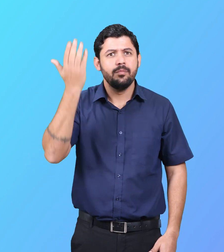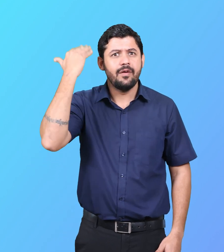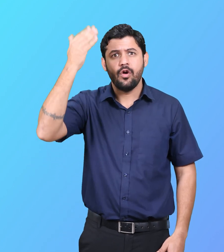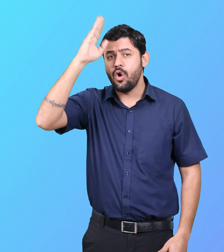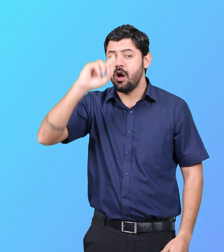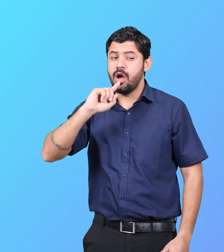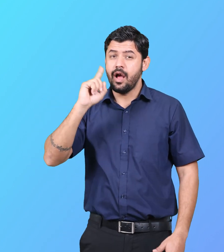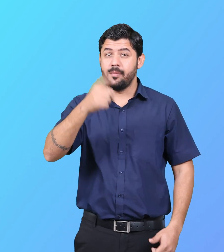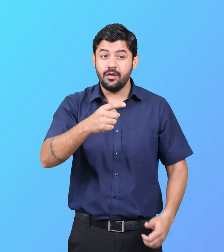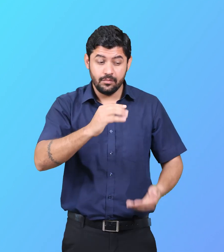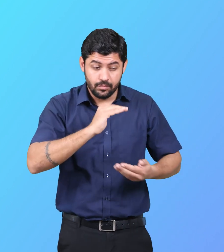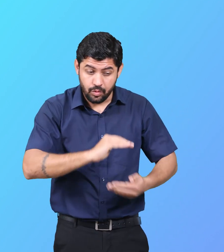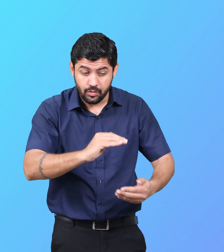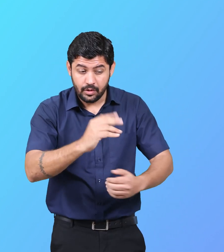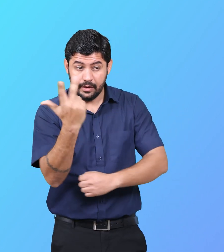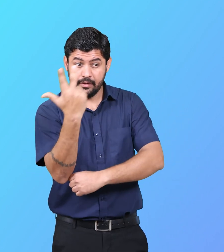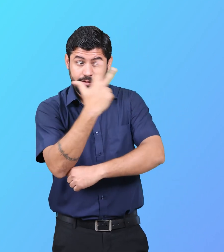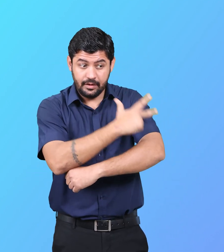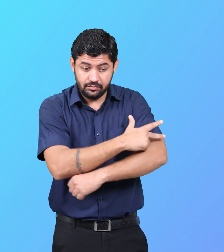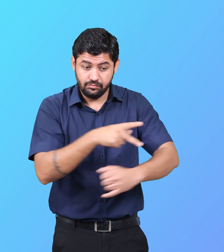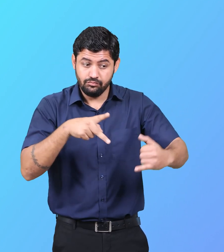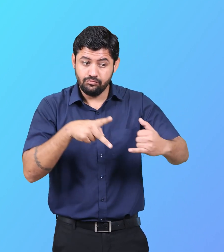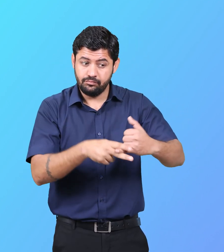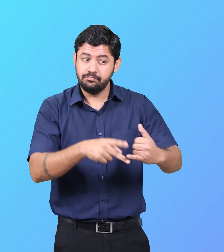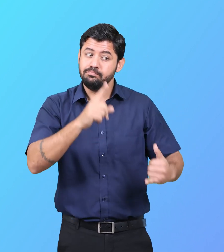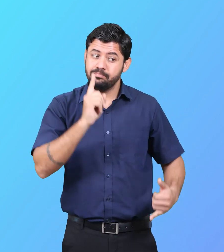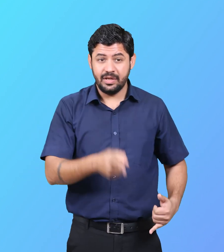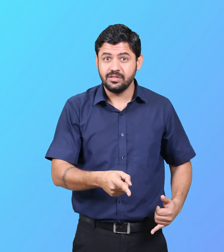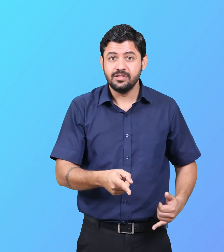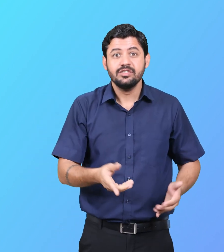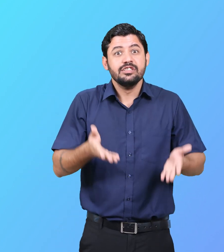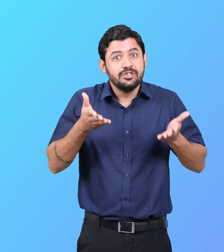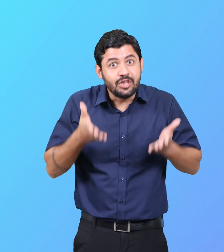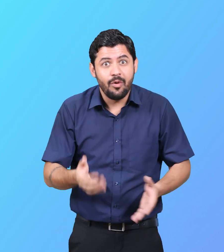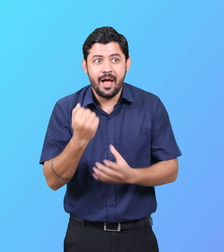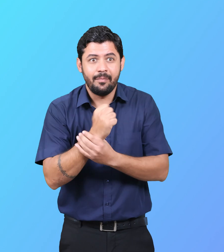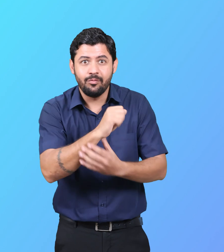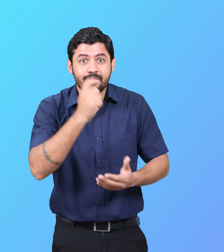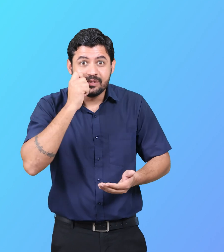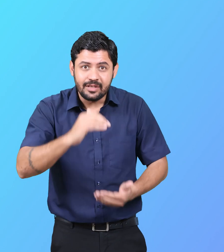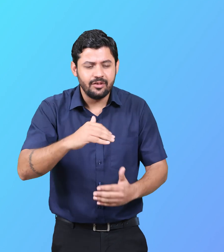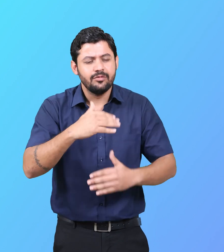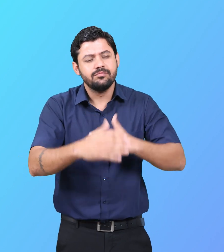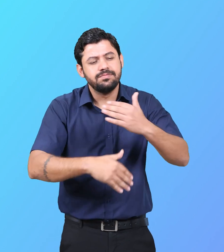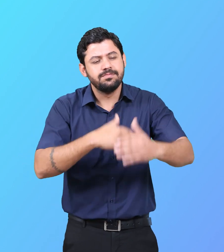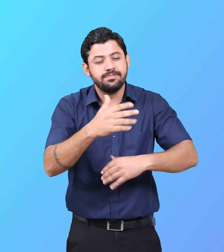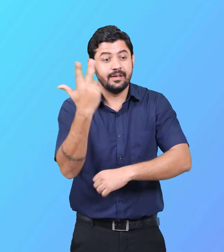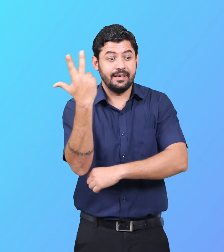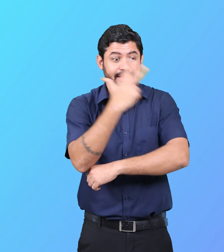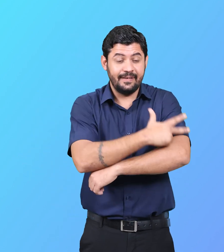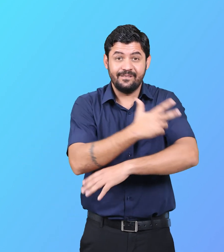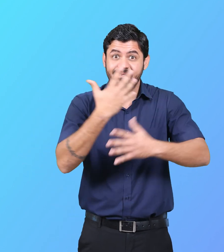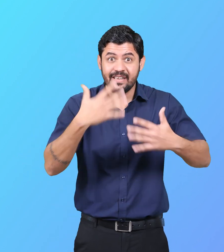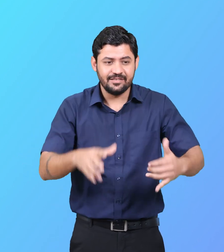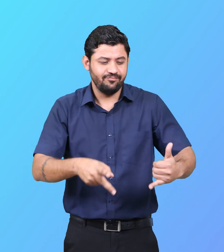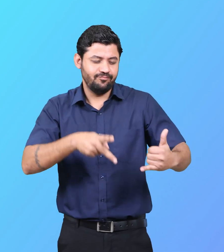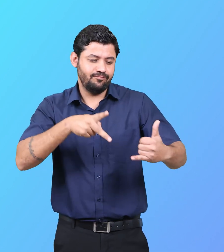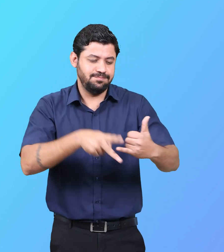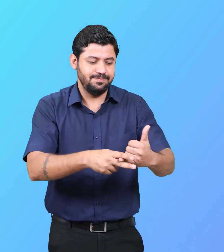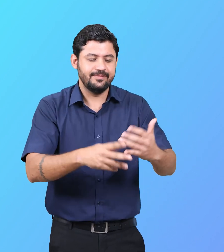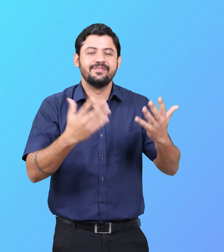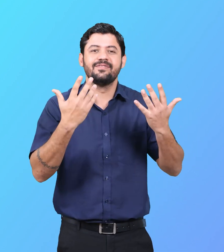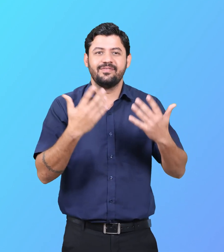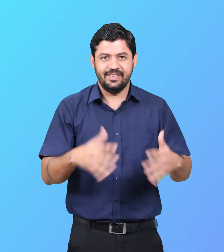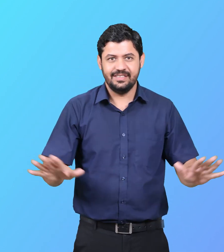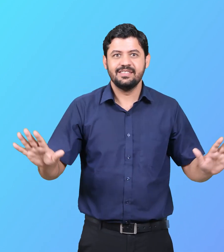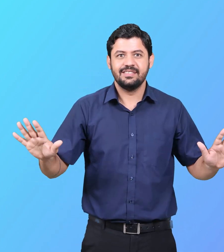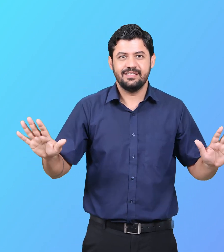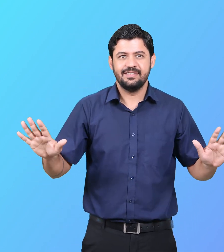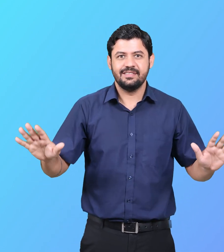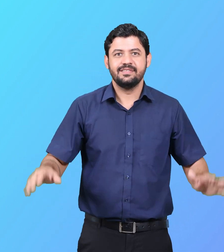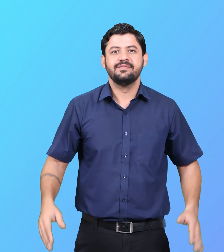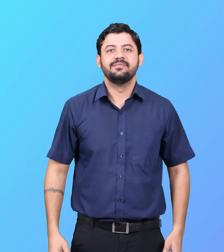Then he did what God commanded and circumcised Isaac when he was eight days old.